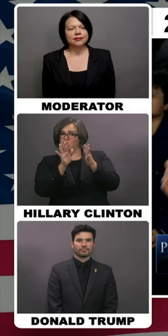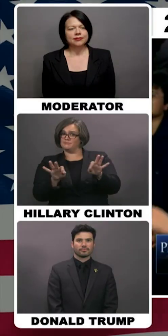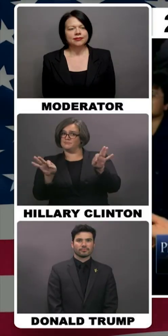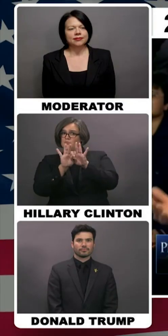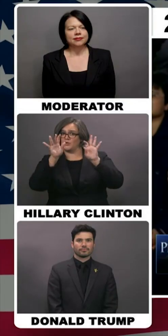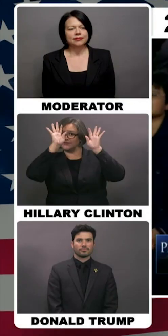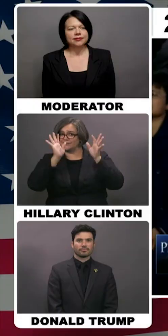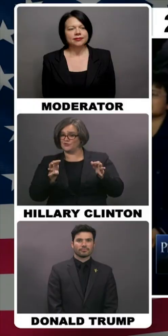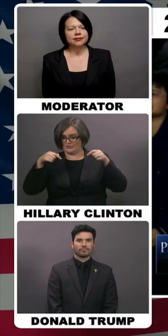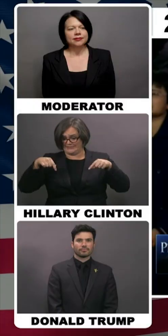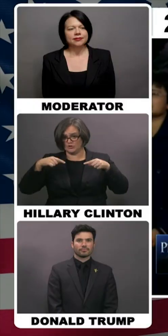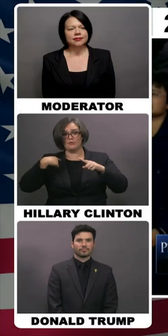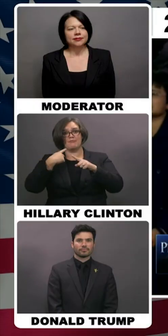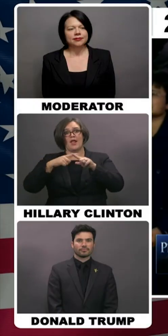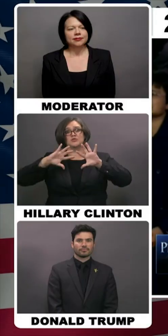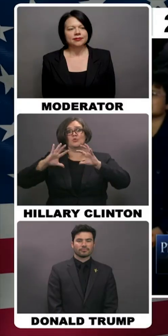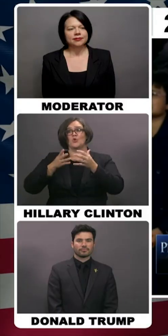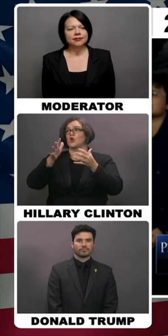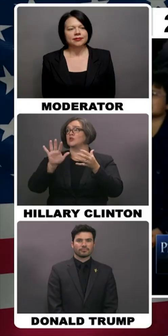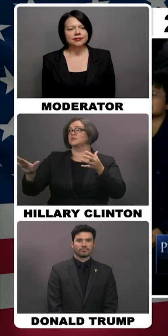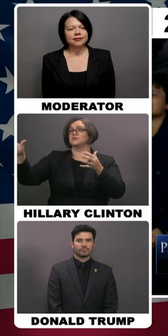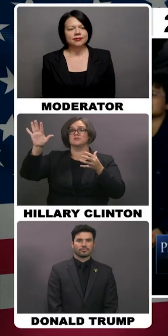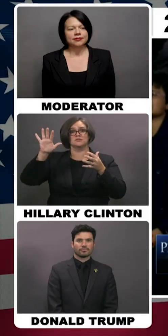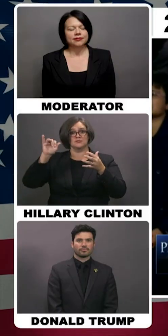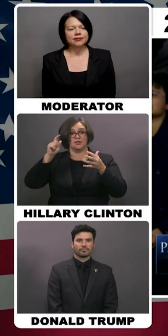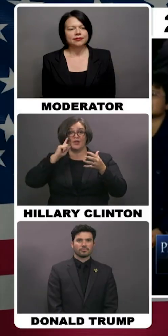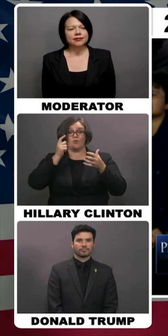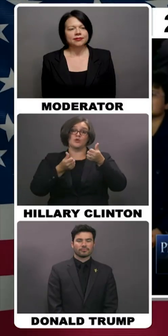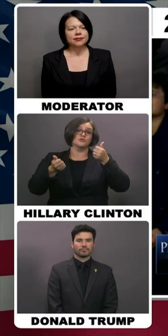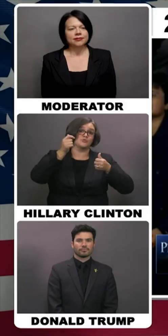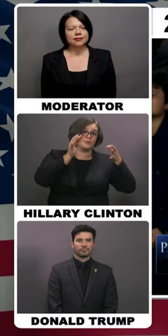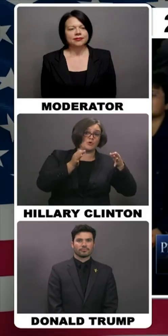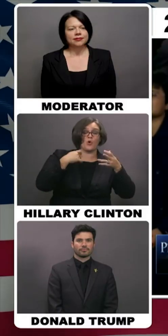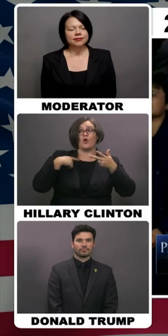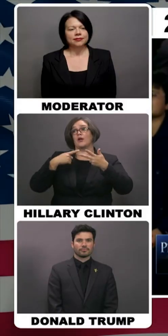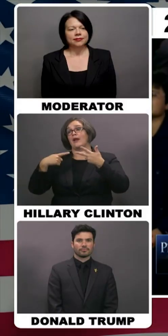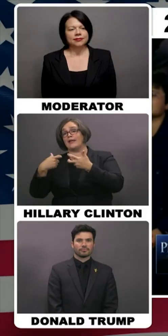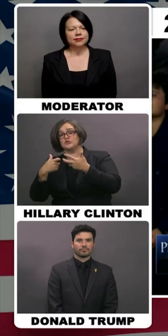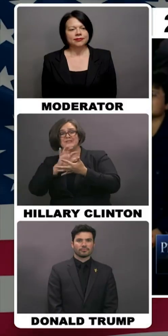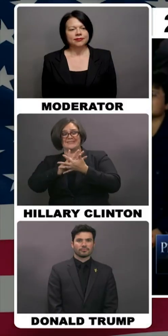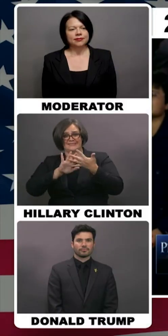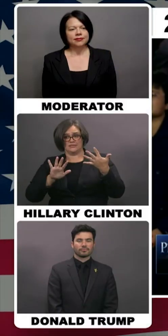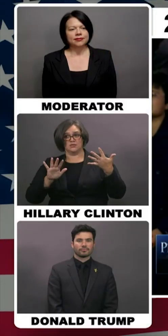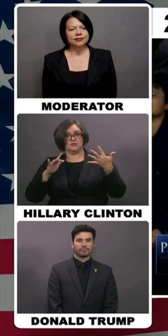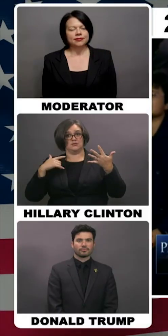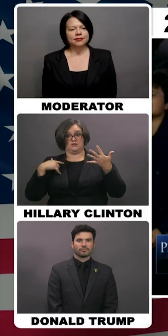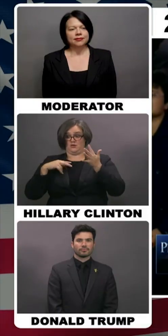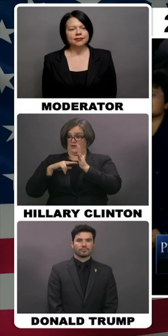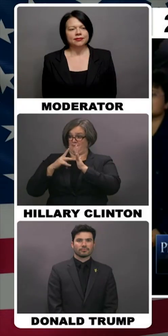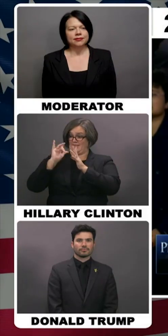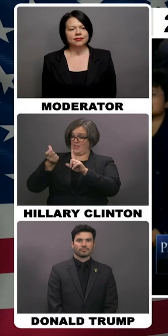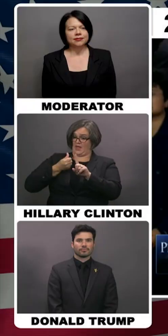around the world from the Supreme Court to energy and so much else. And so there is a lot at stake.